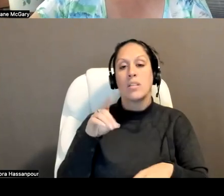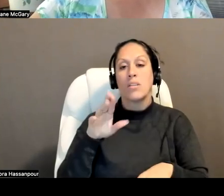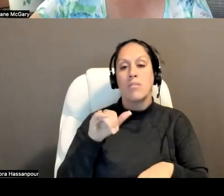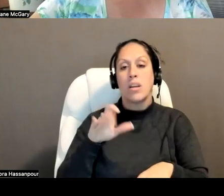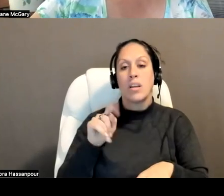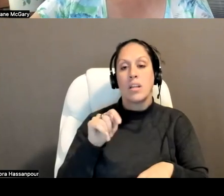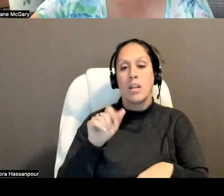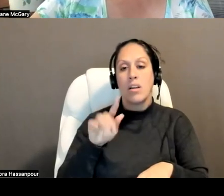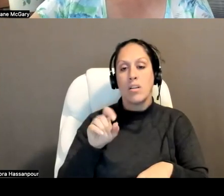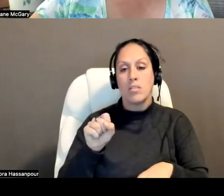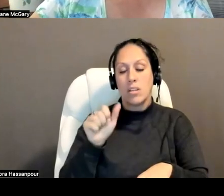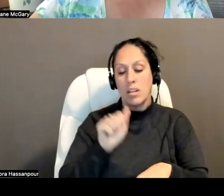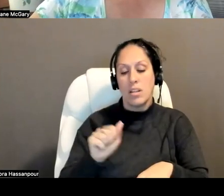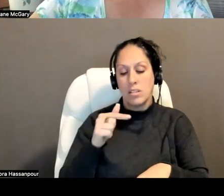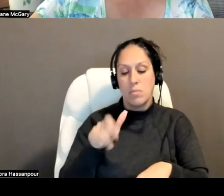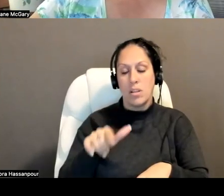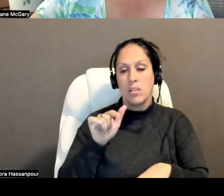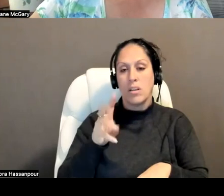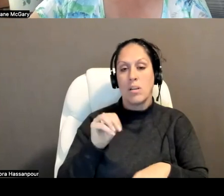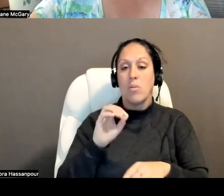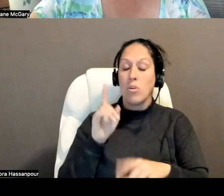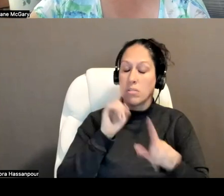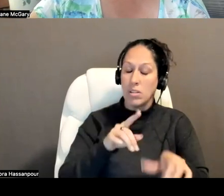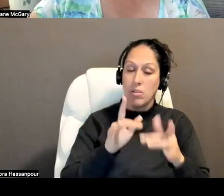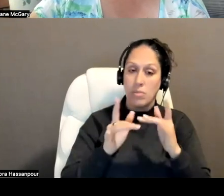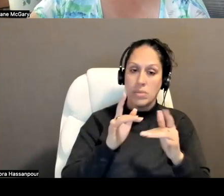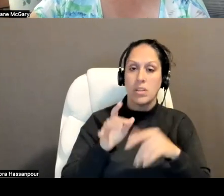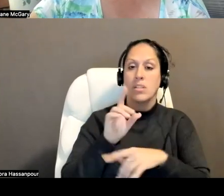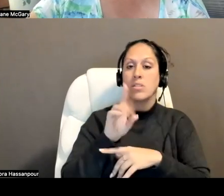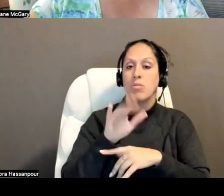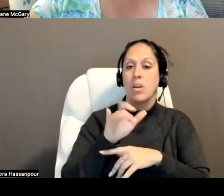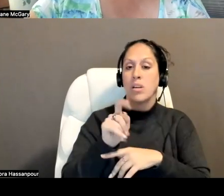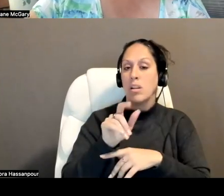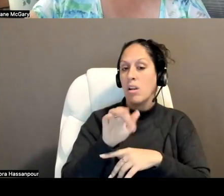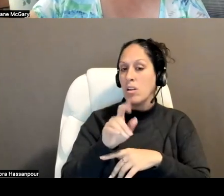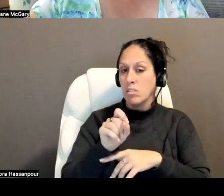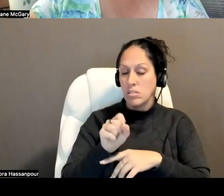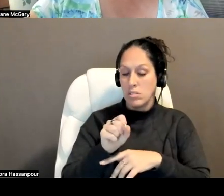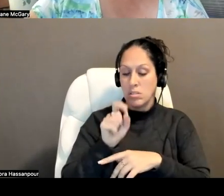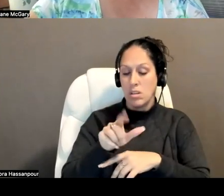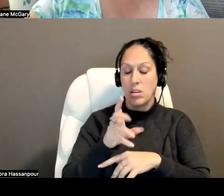dracutarts@gmail.com, or visit our website dracutarts.com. You can view all our programs